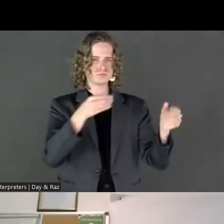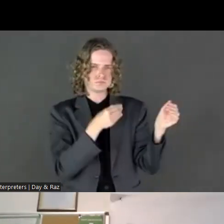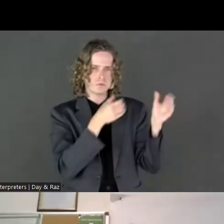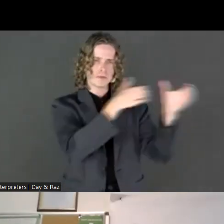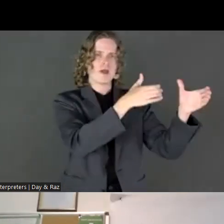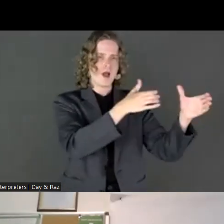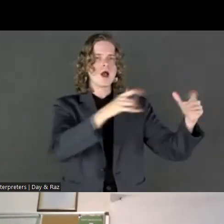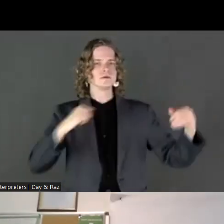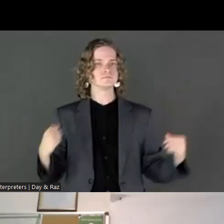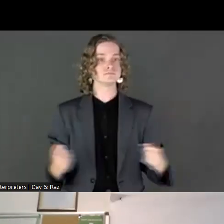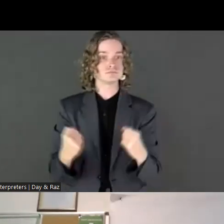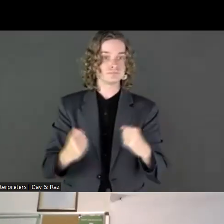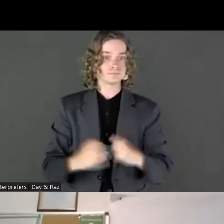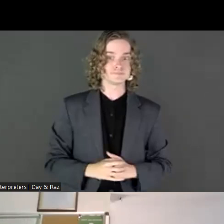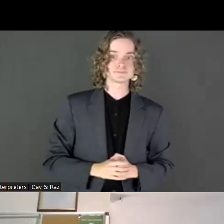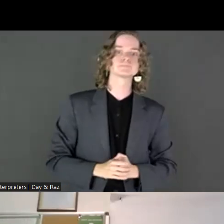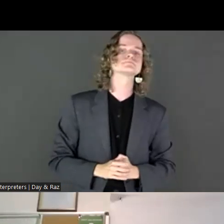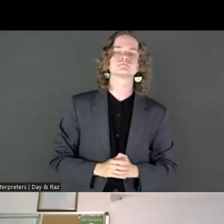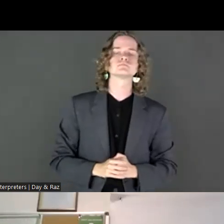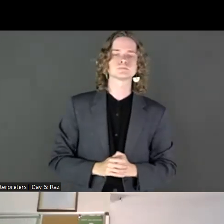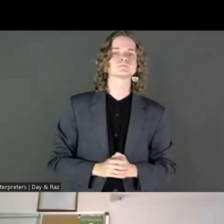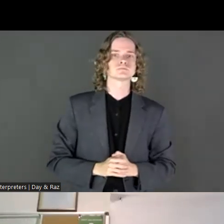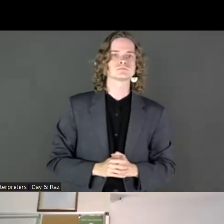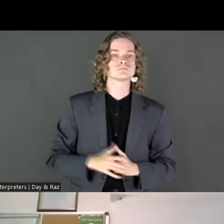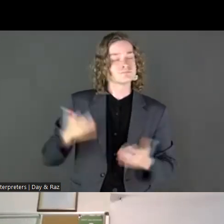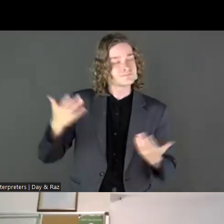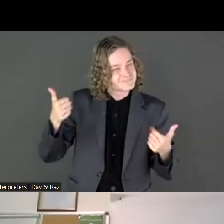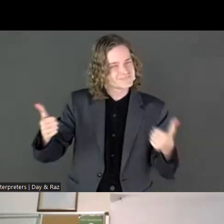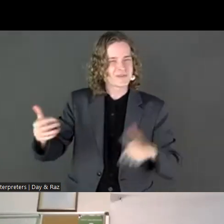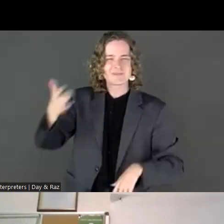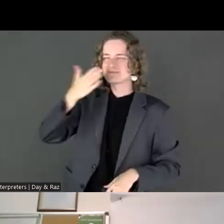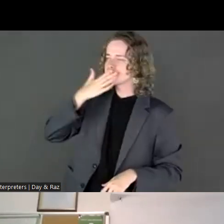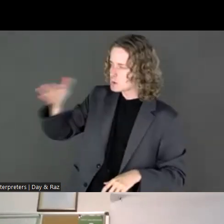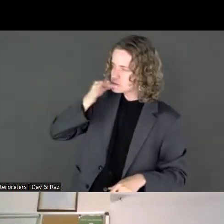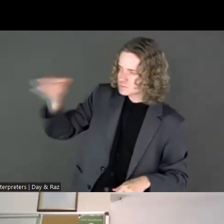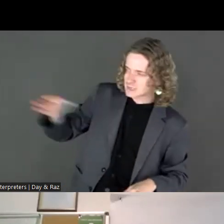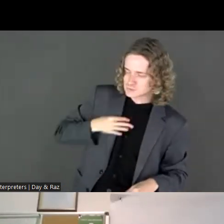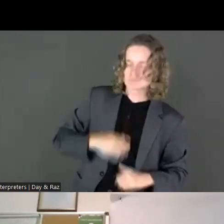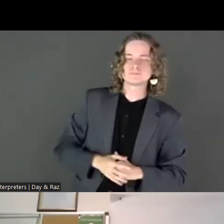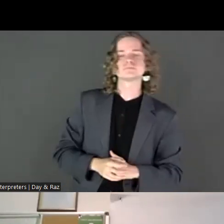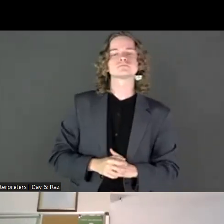talk about why people, you know, attend bridge, and what do we expect from participants of bridge.